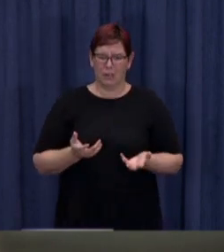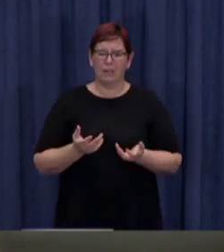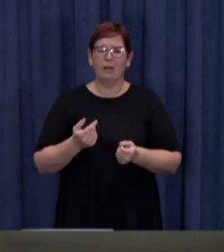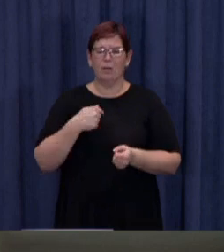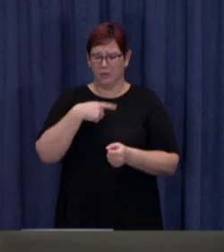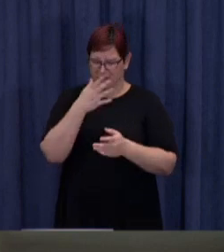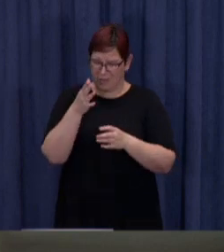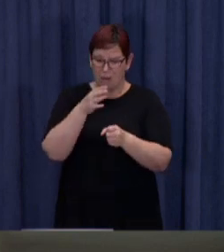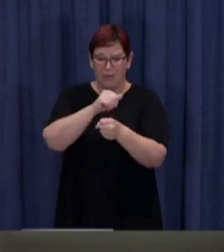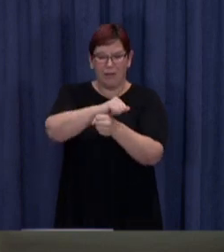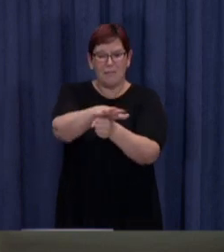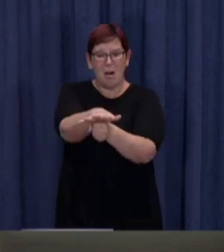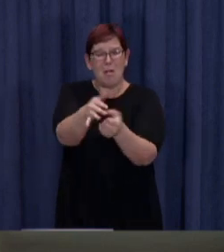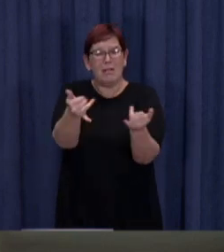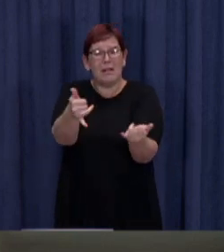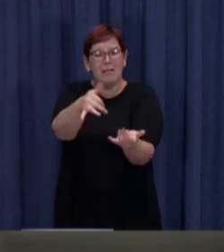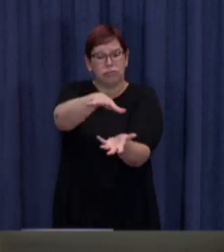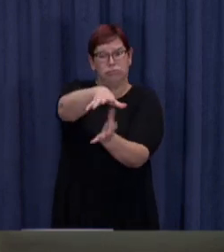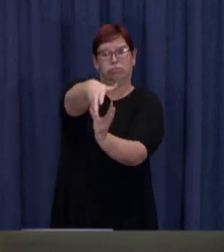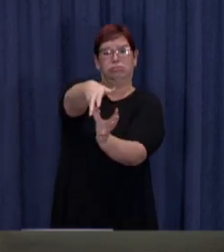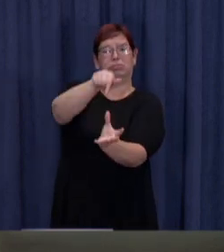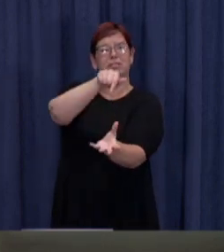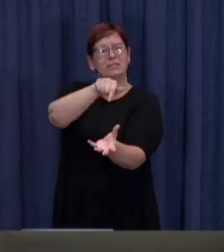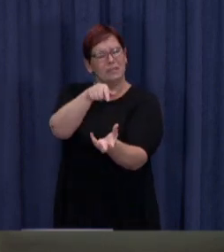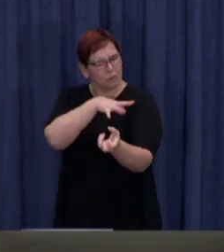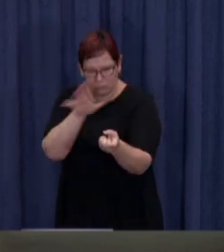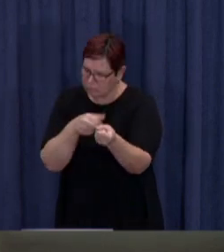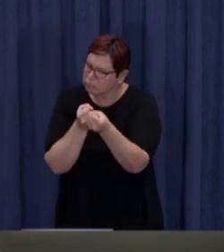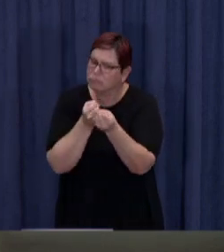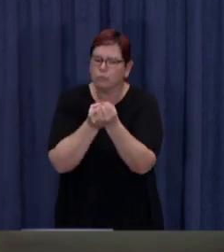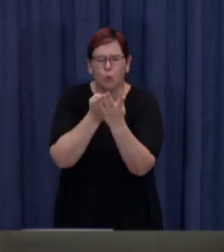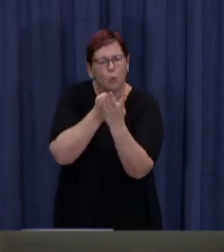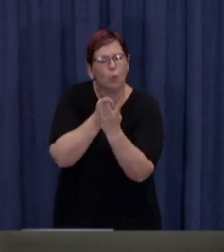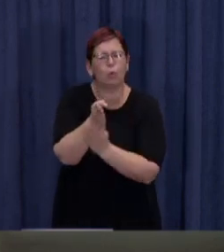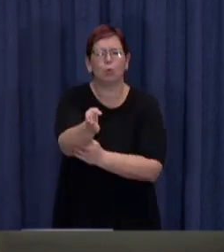everyone without exception is following the advice of our public health professionals